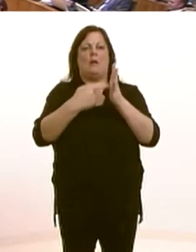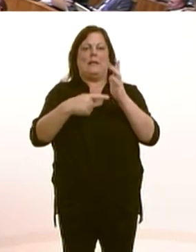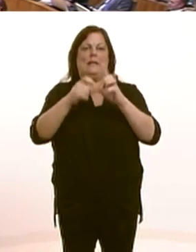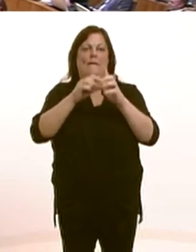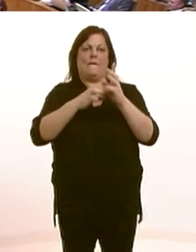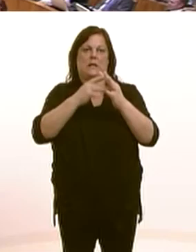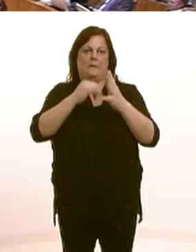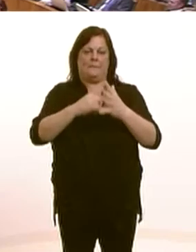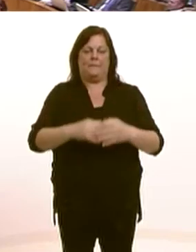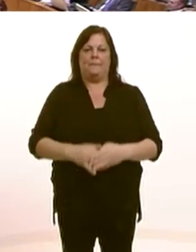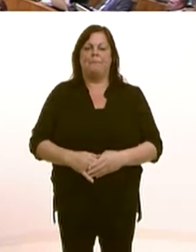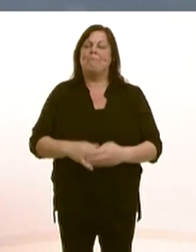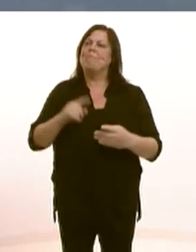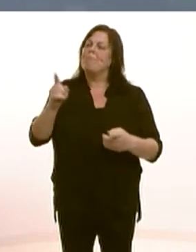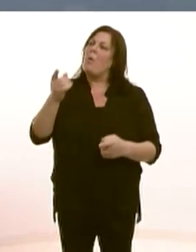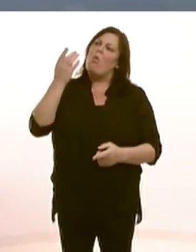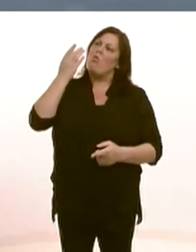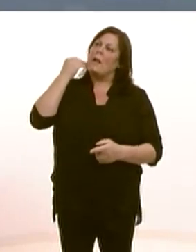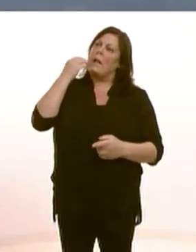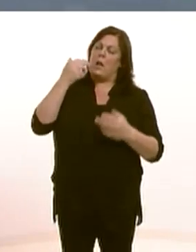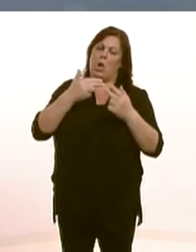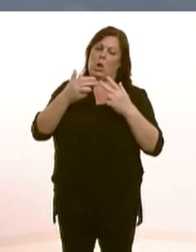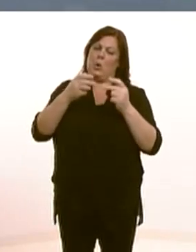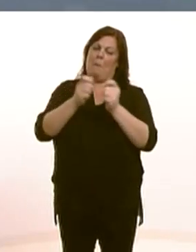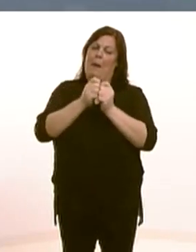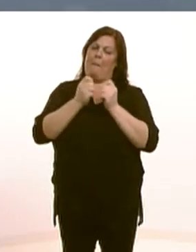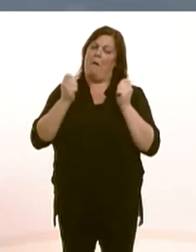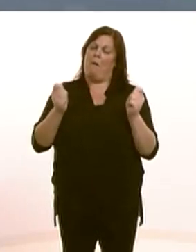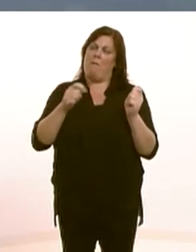First Minister, in recent press reports, and namely this morning, you talk about your new